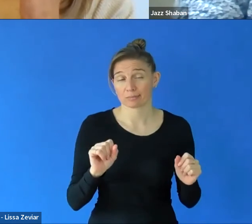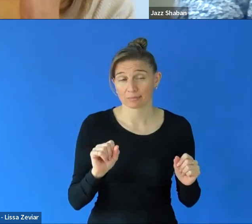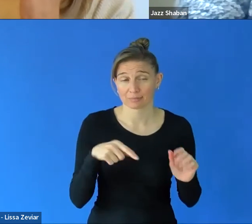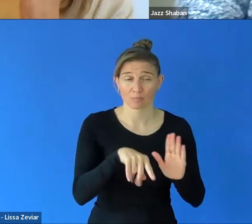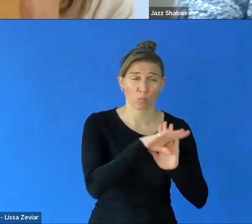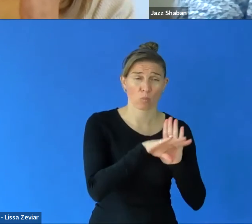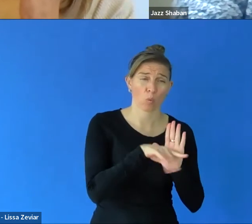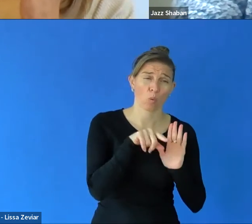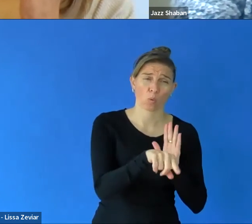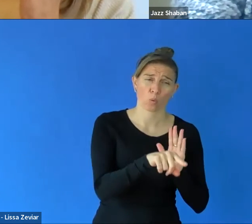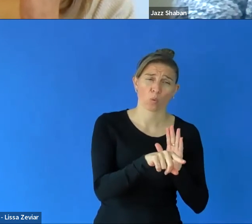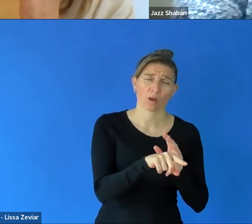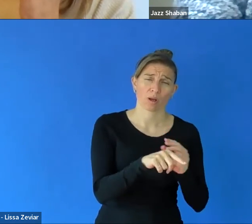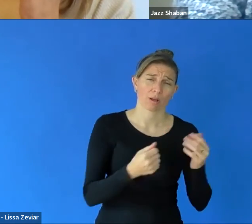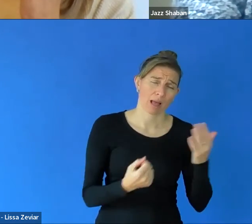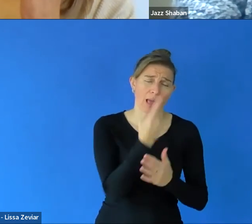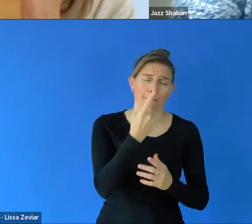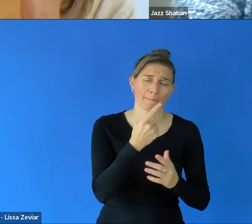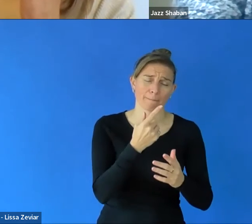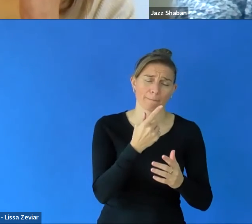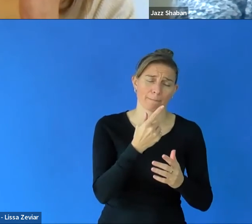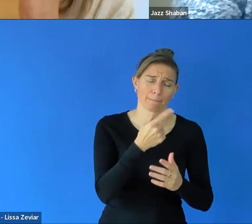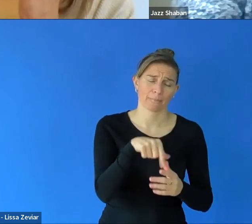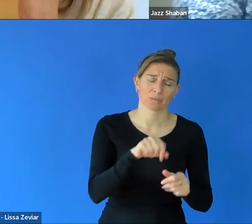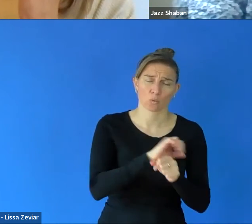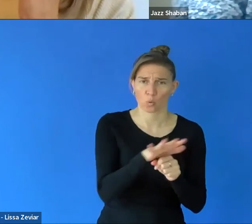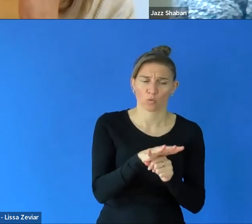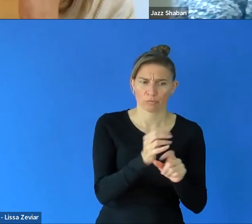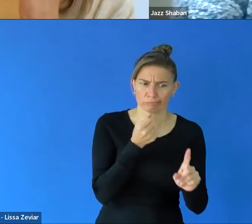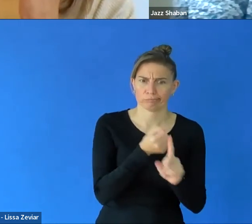against COVID, we planned the adaptability.